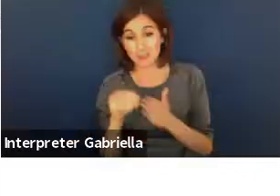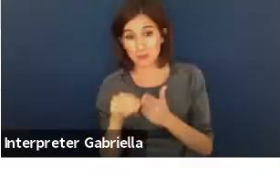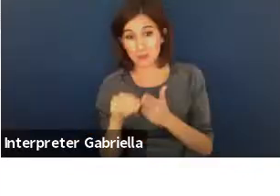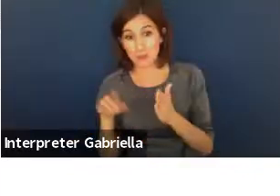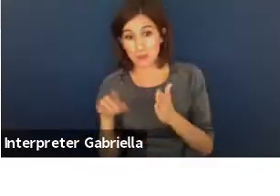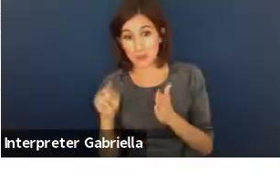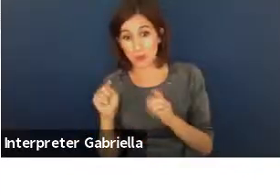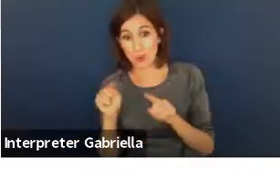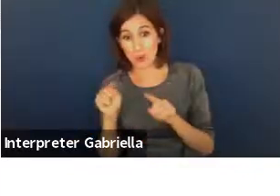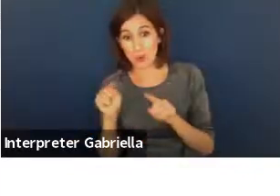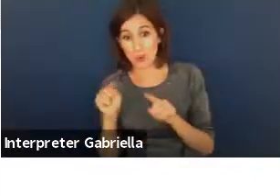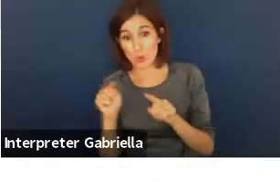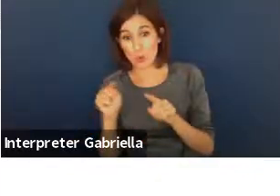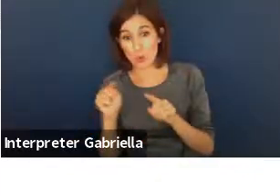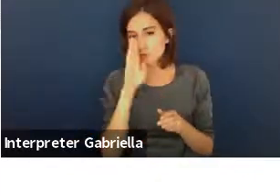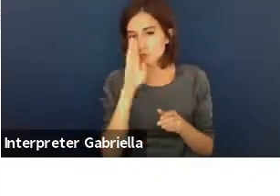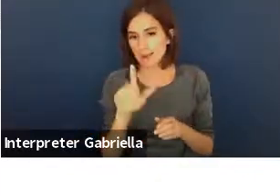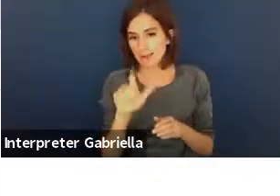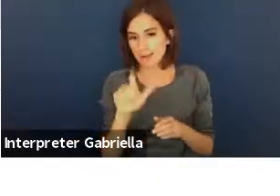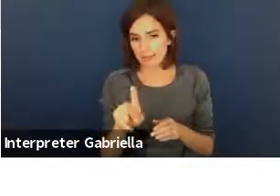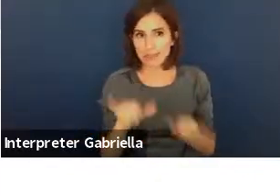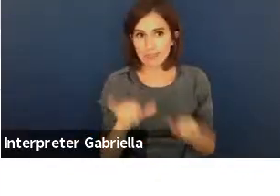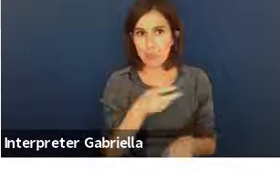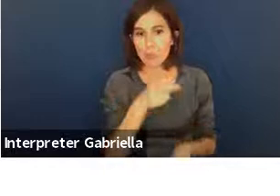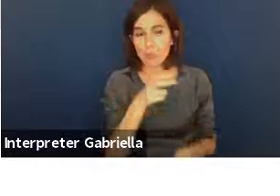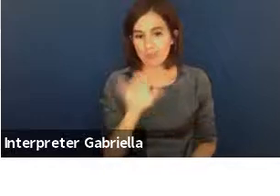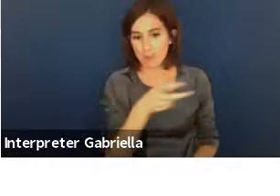Linda Kobashigawa: And that will take them and I actually didn't show the technology page. Let me show that really quickly.